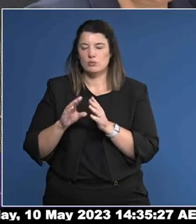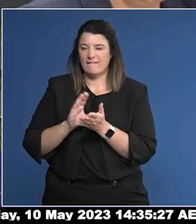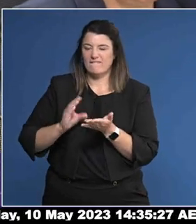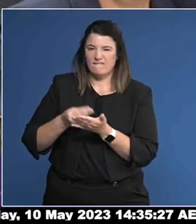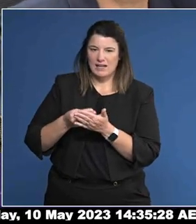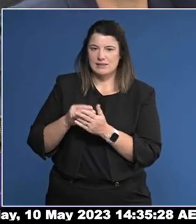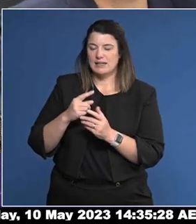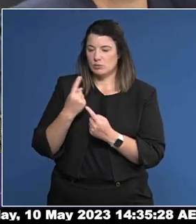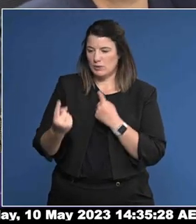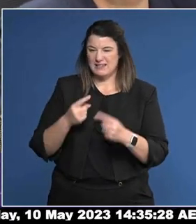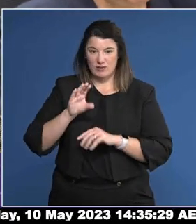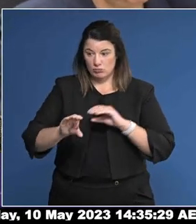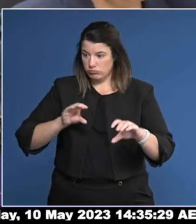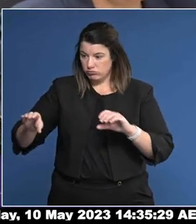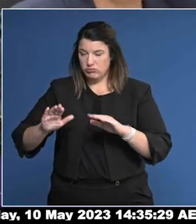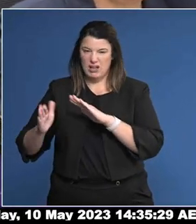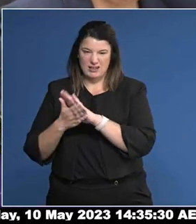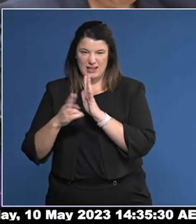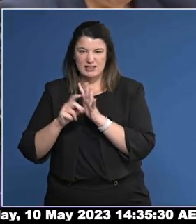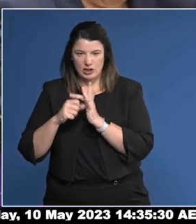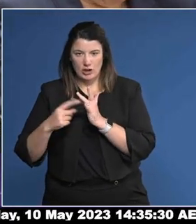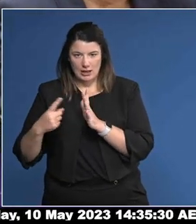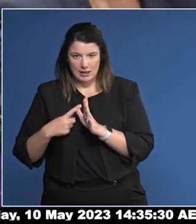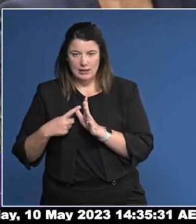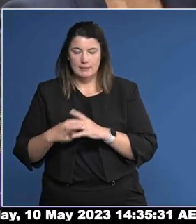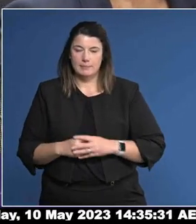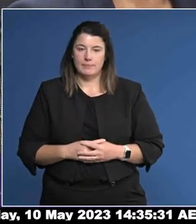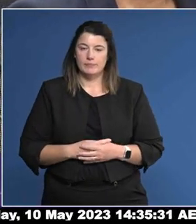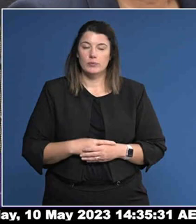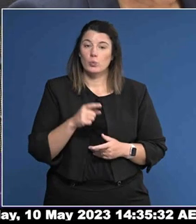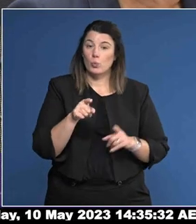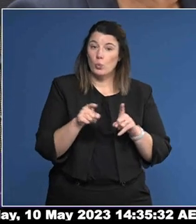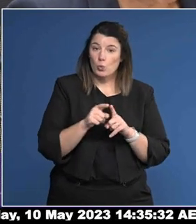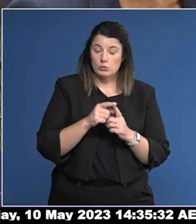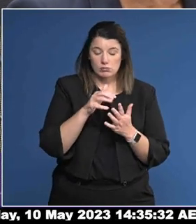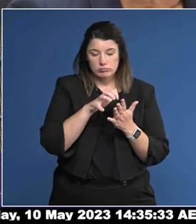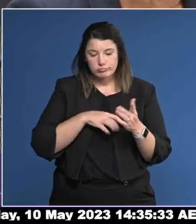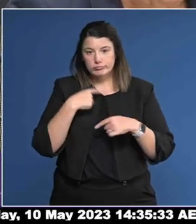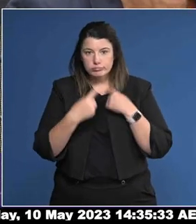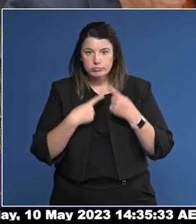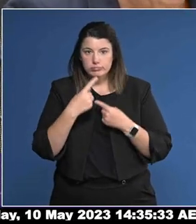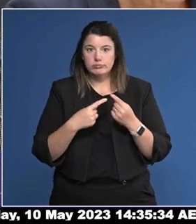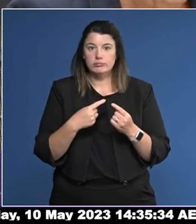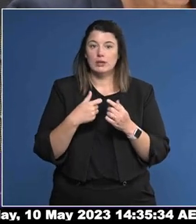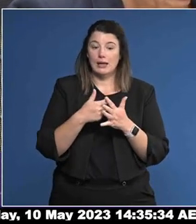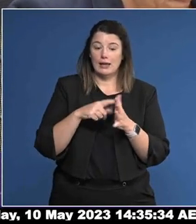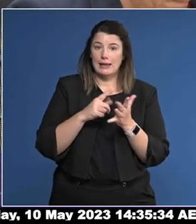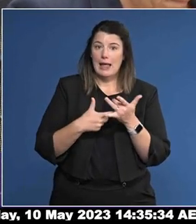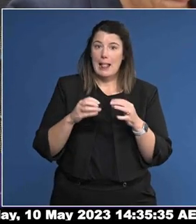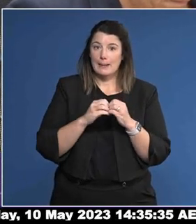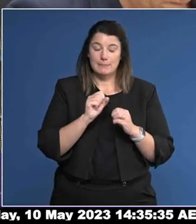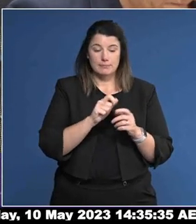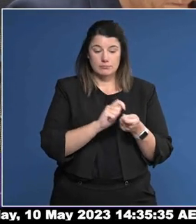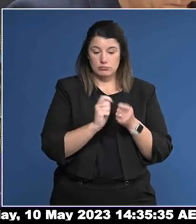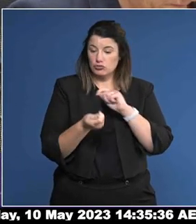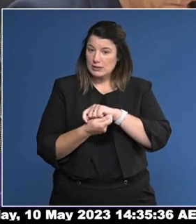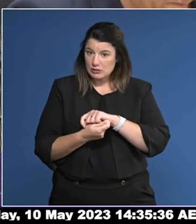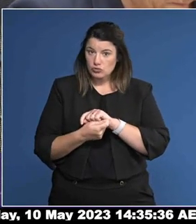And you also, in those paragraphs, speak to Kaleb's transition from May 2016 and